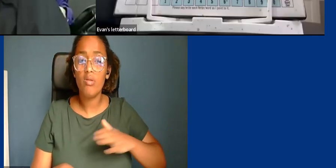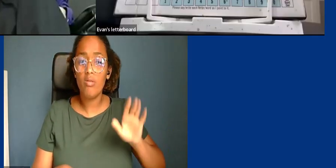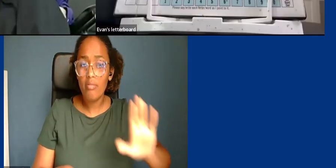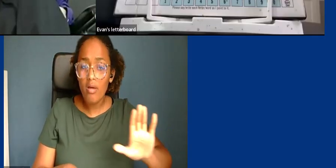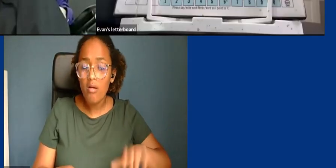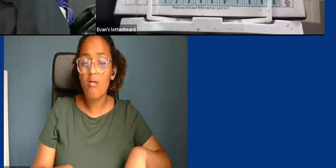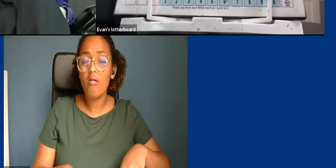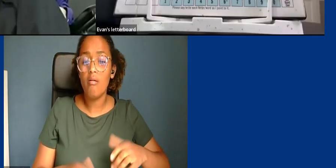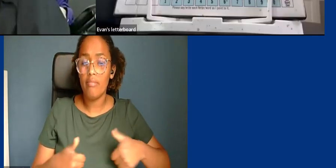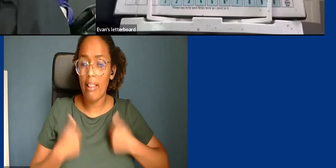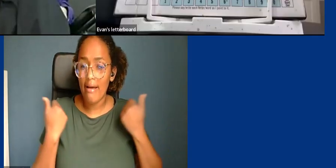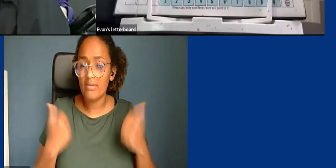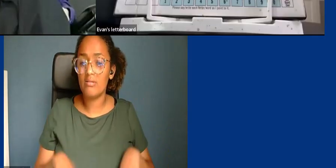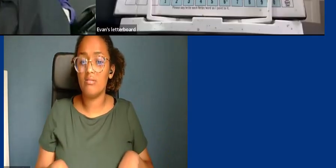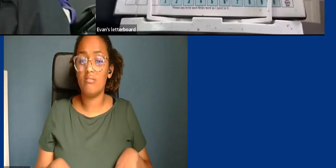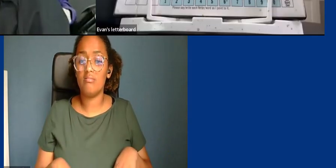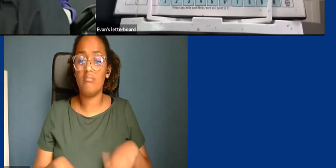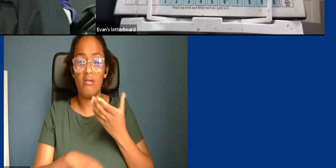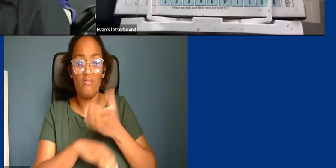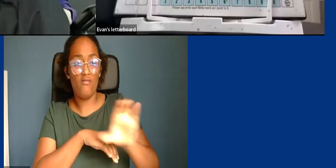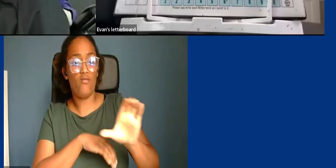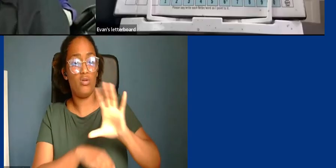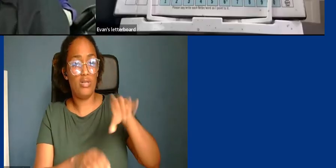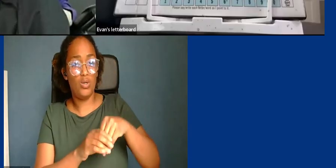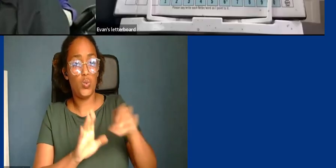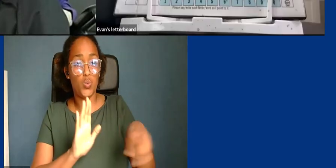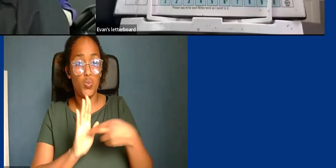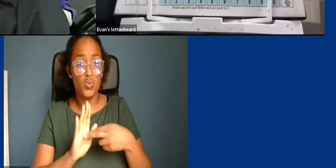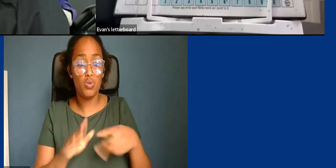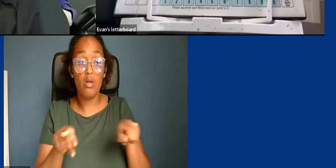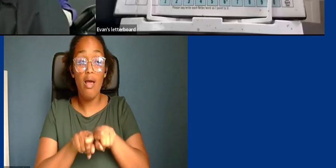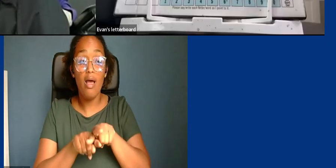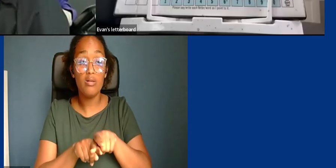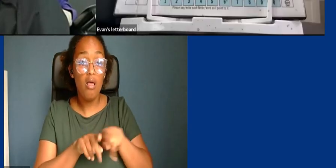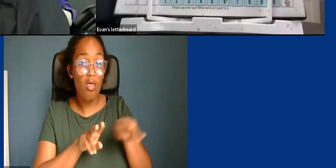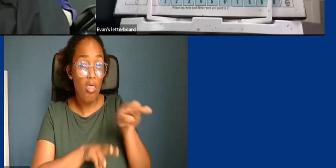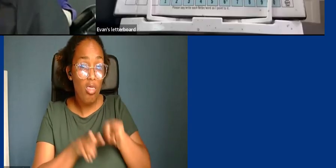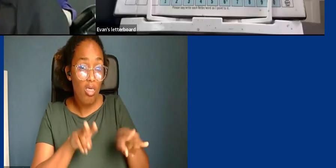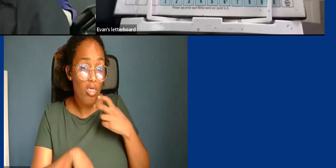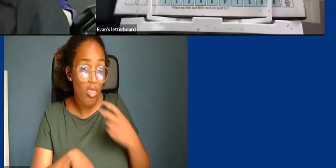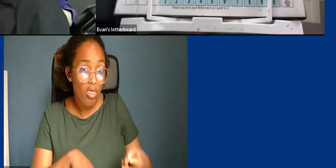their roles as either spectacle or, quote, something to take care of.